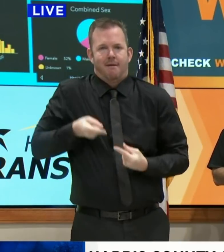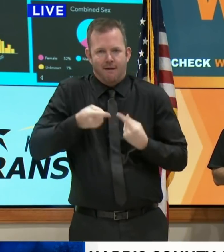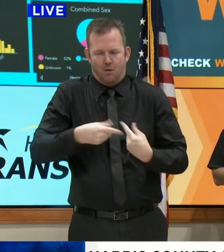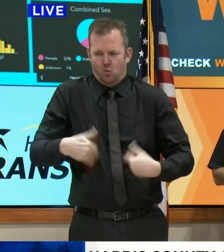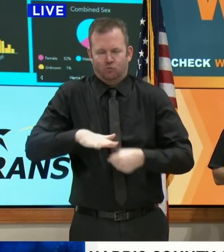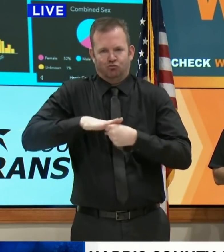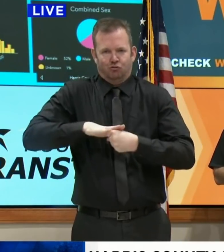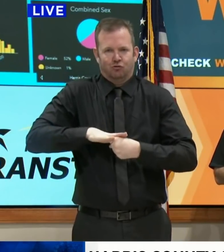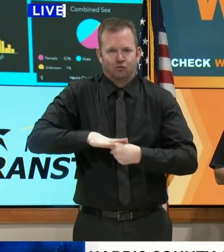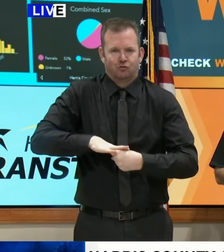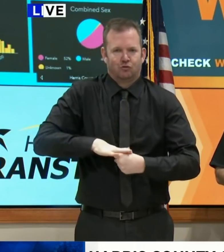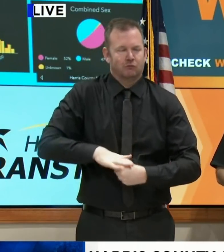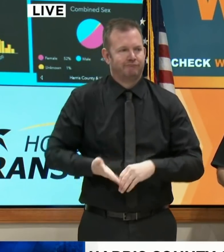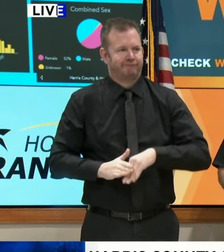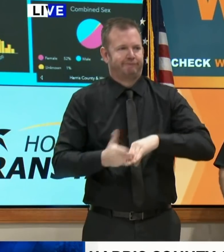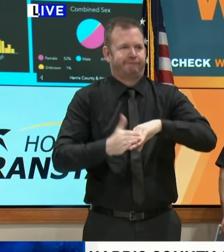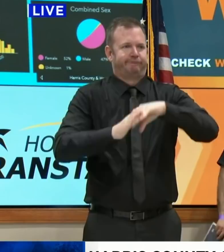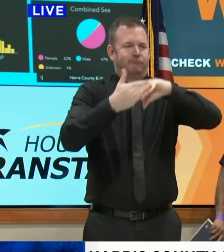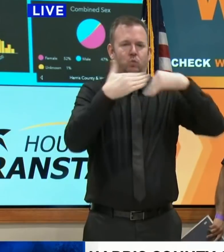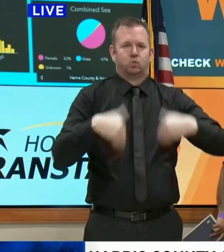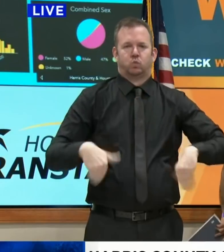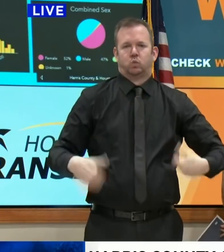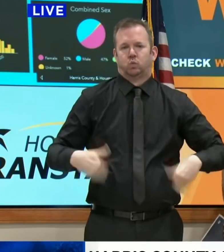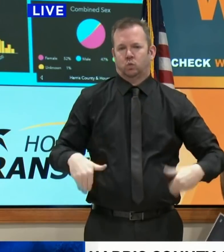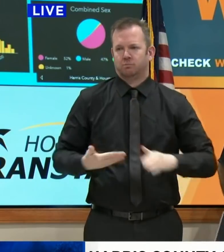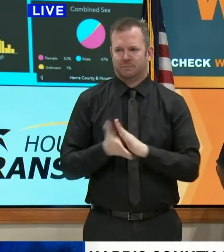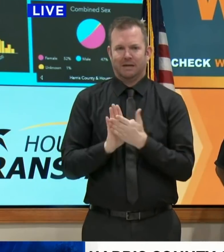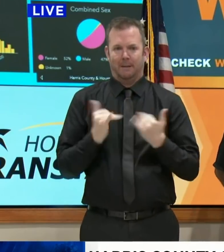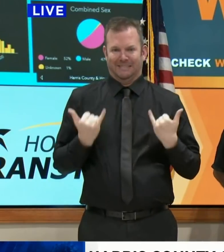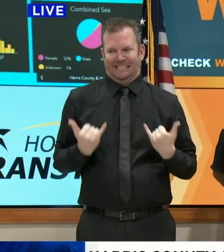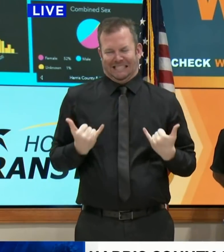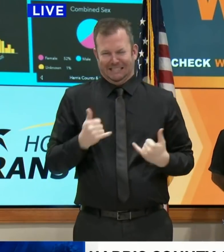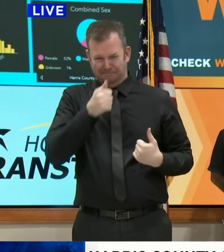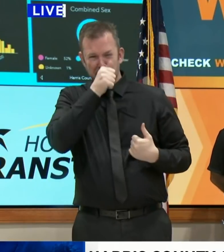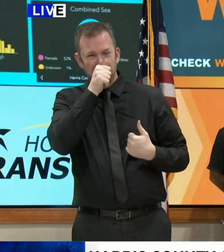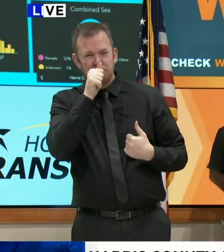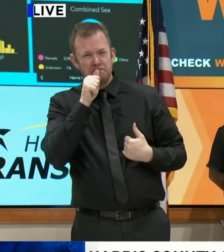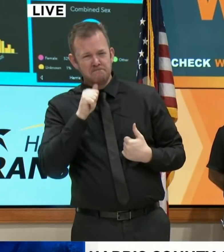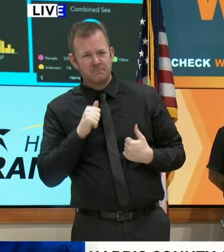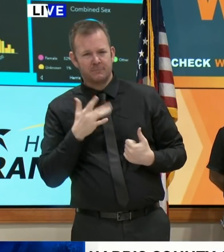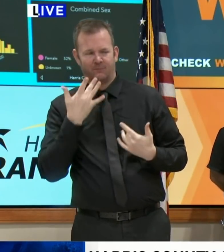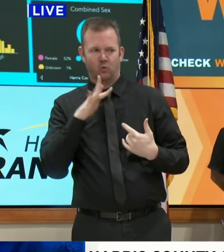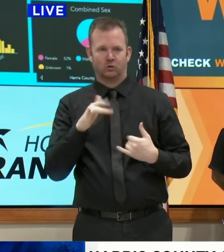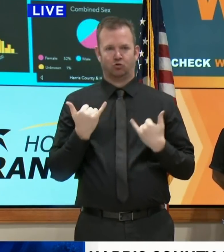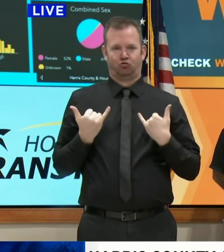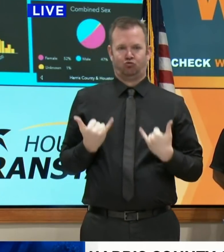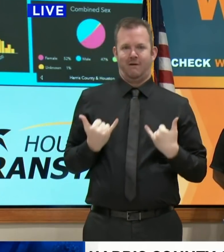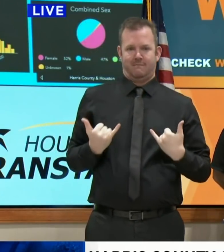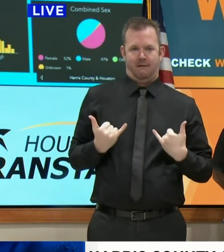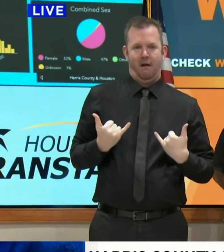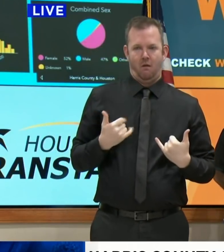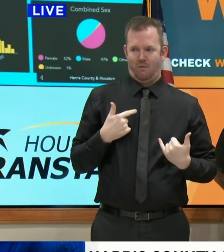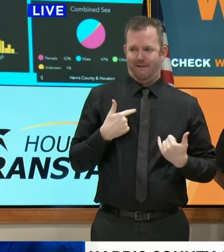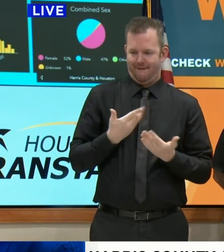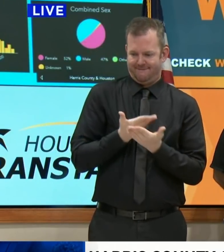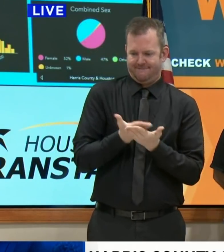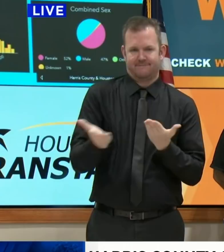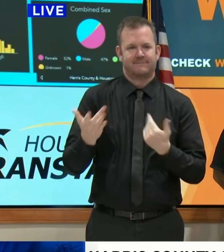is because people can’t wait every day that can’t wait every day that passes folks struggle. passes folks struggle. It’s another day of misery and